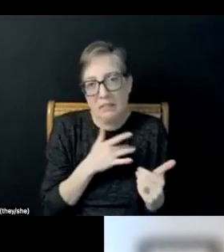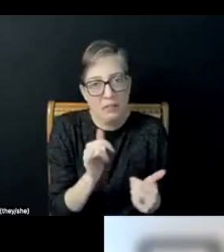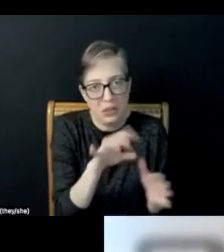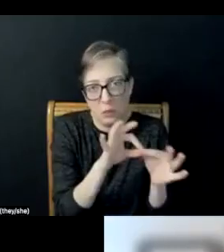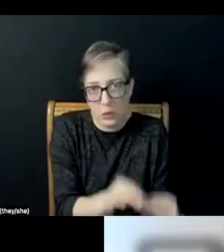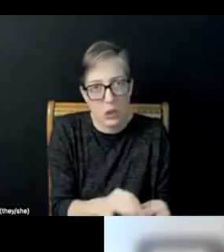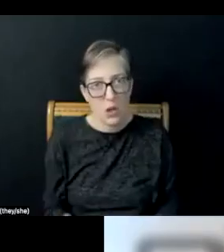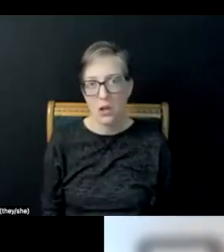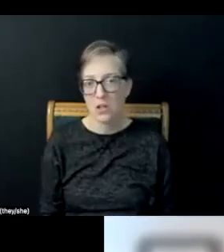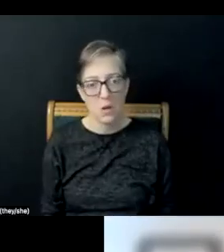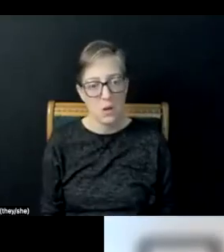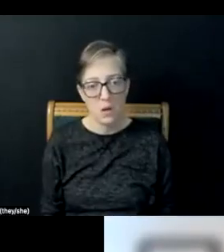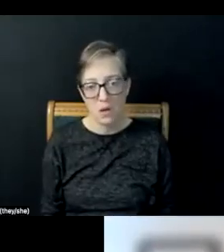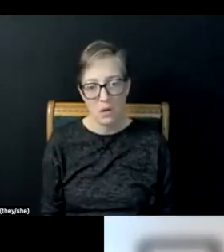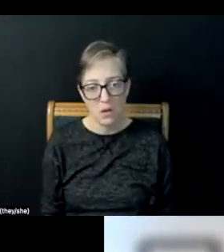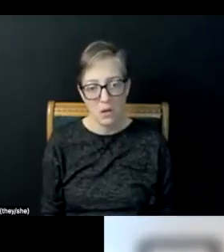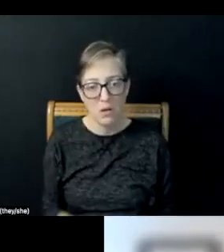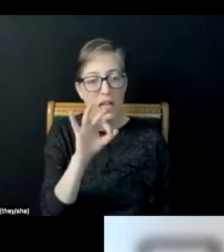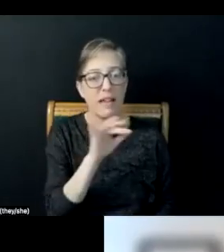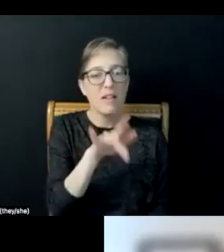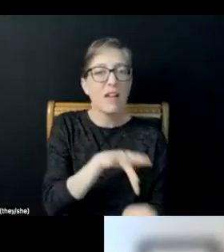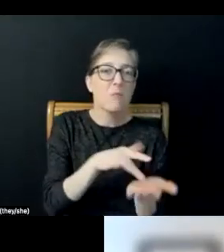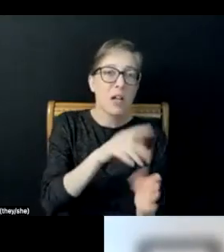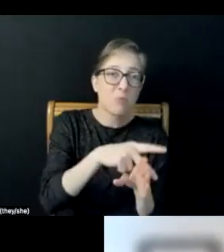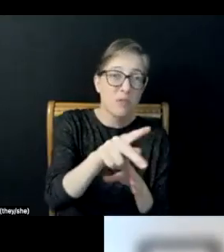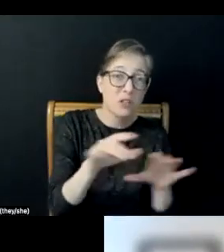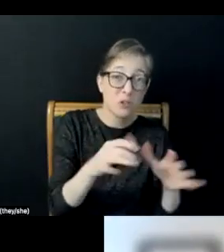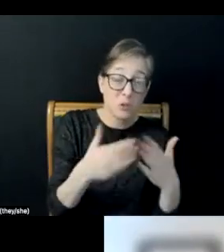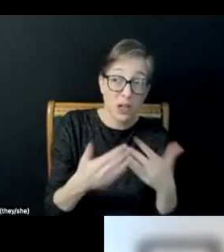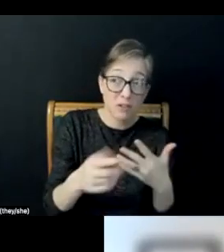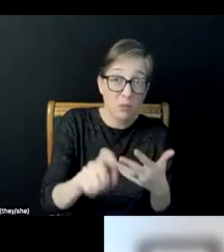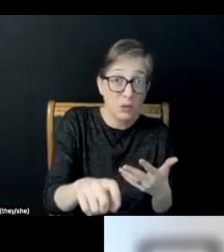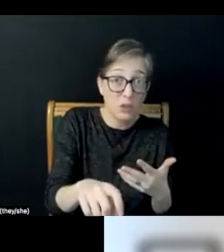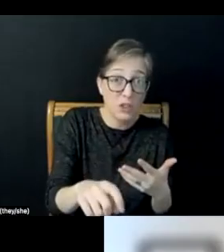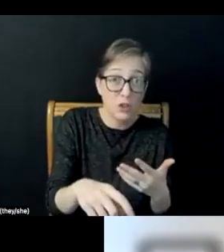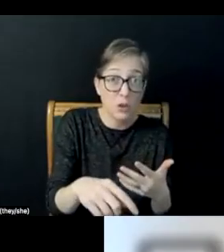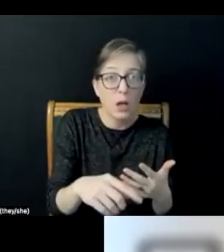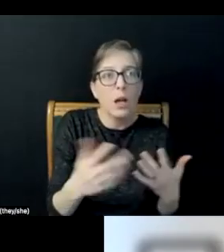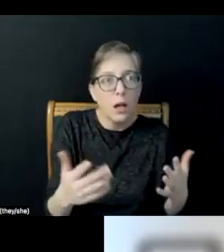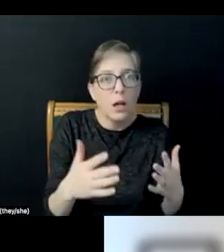what the medical professionals do, or are supposed to be doing. It is largely about care and they want you as a parent to be there.